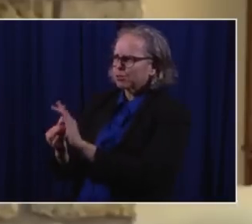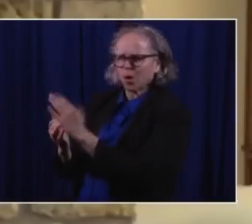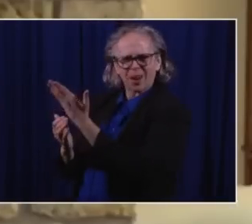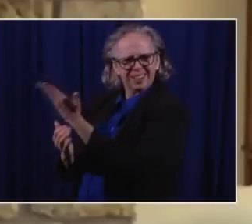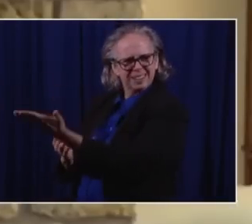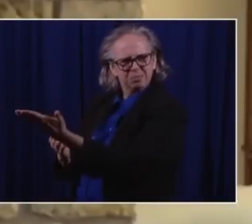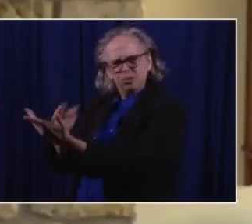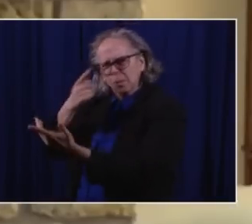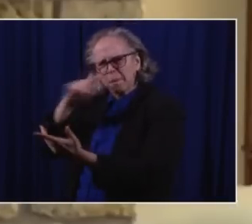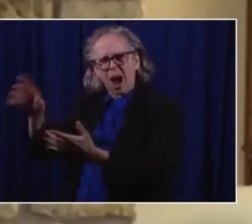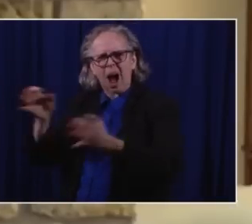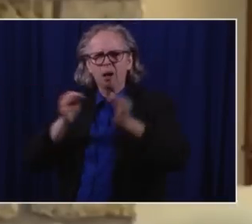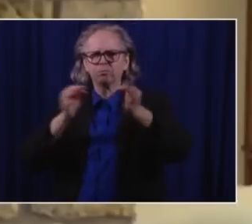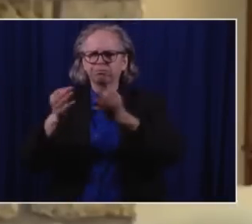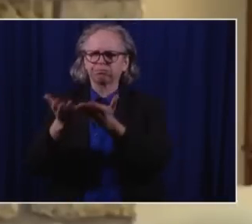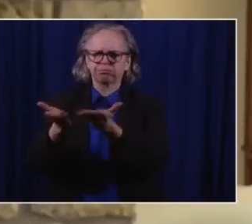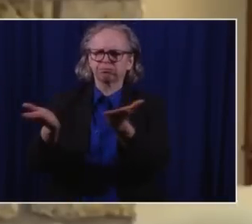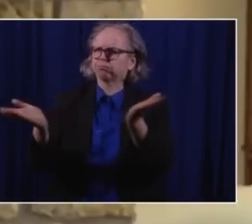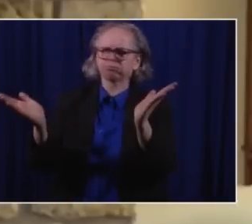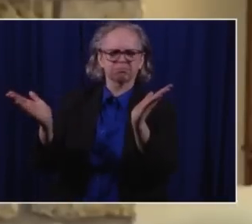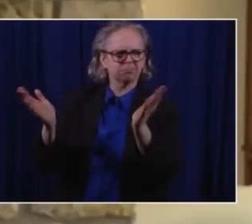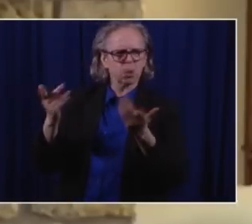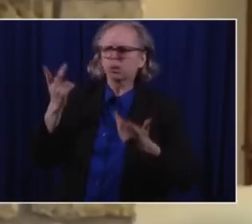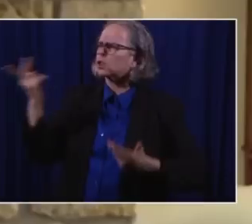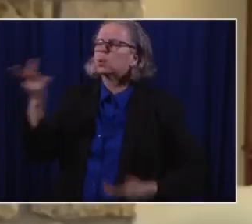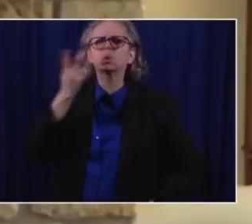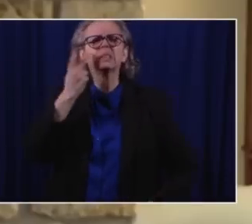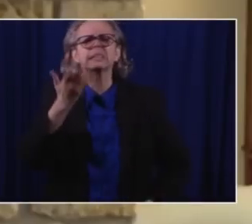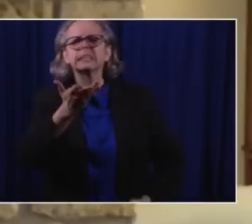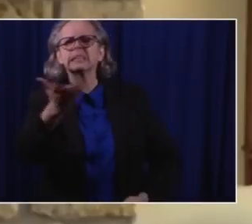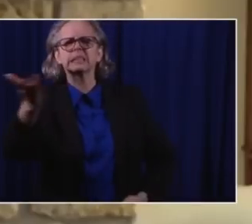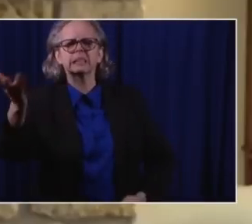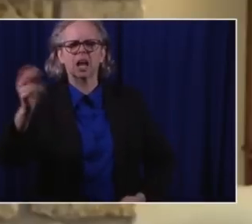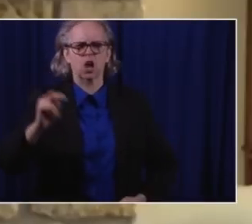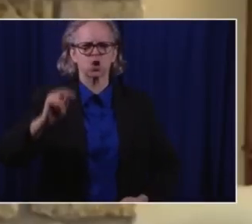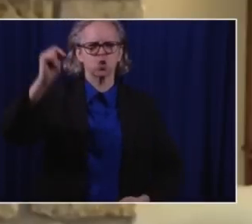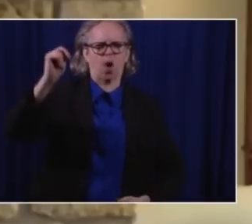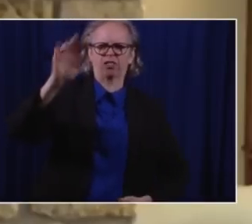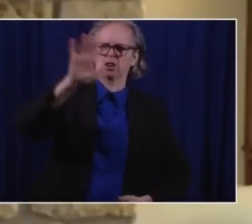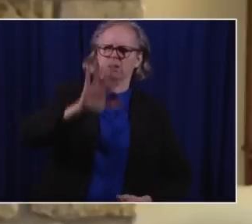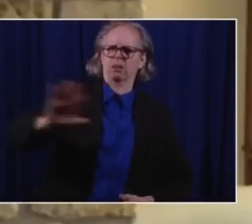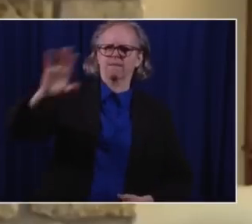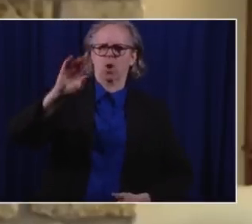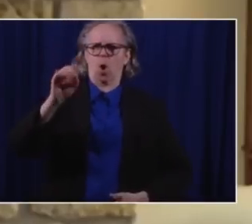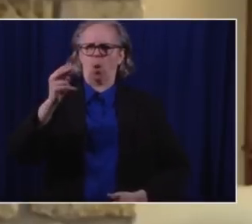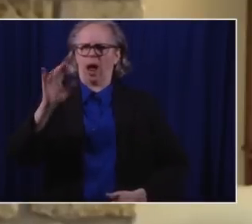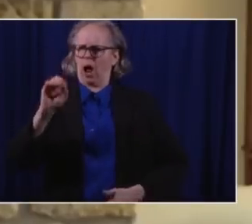you very much for joining us again we appreciate it and maybe you can just give us kind of a an outline of what you're